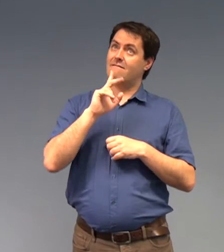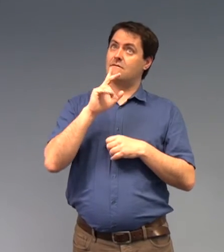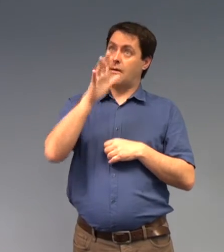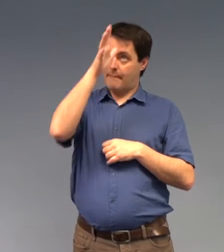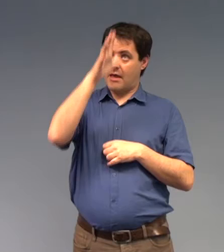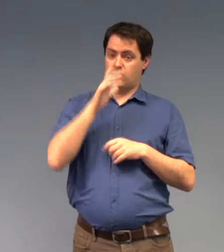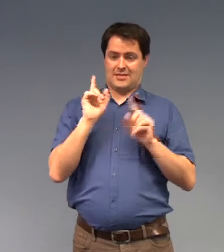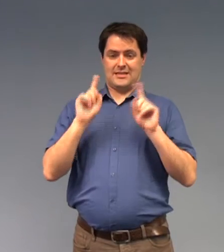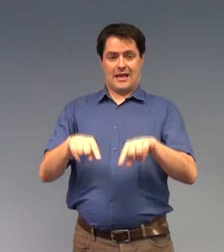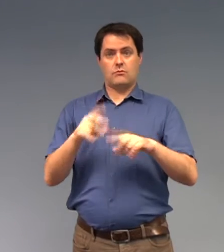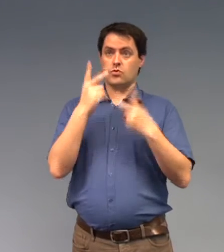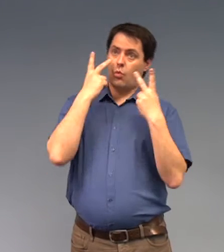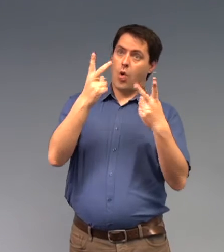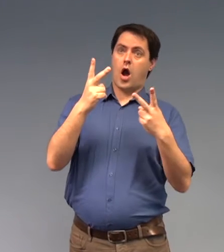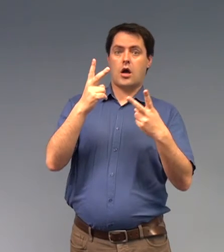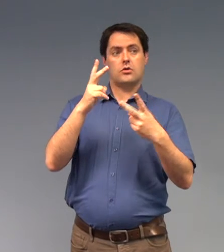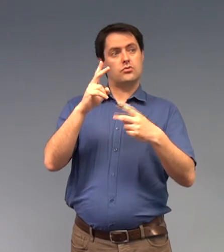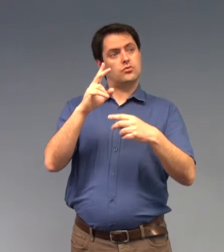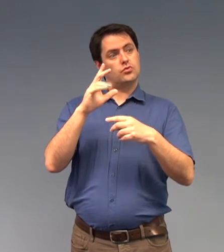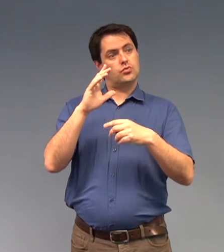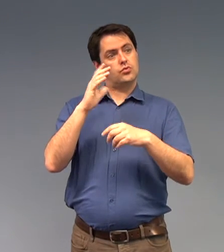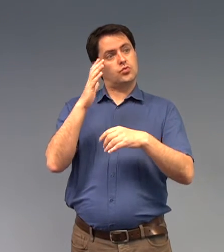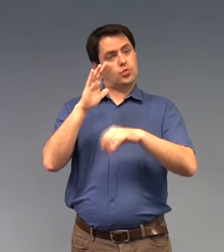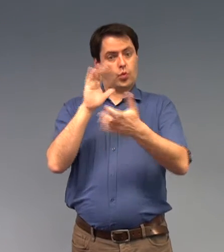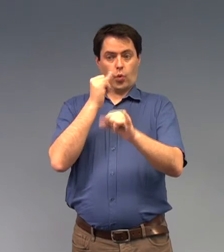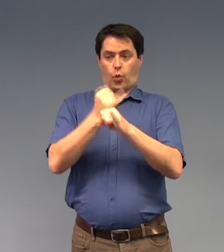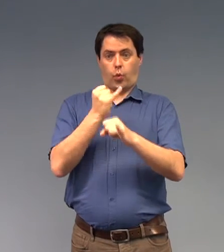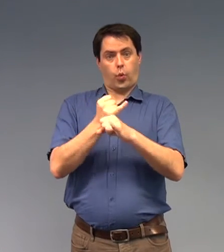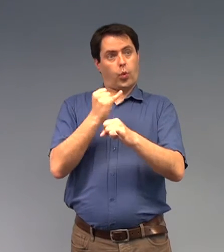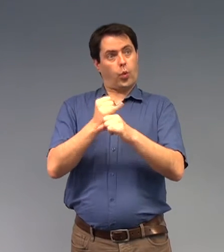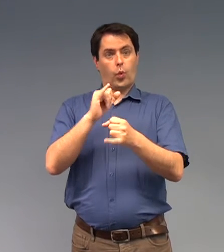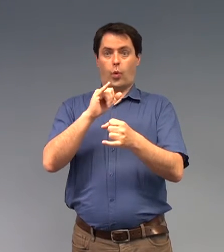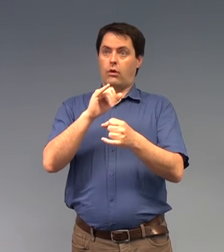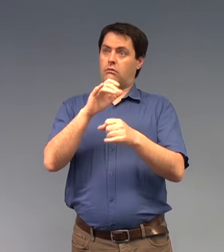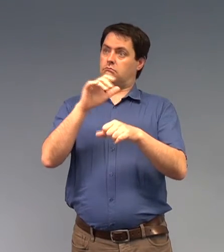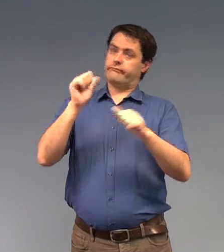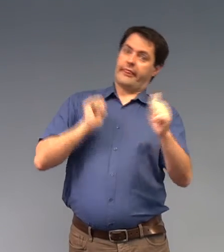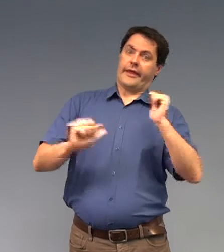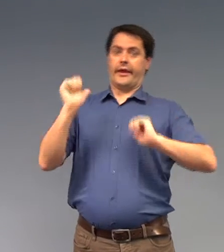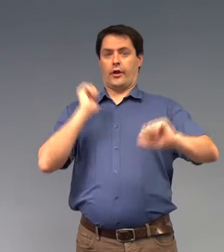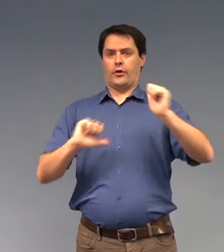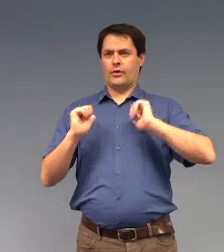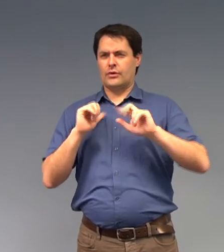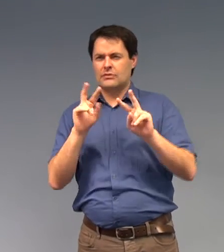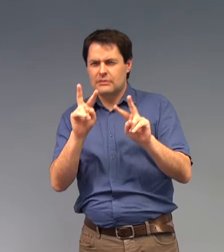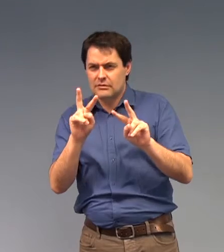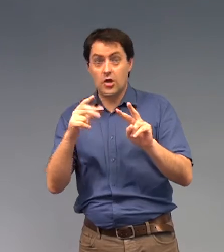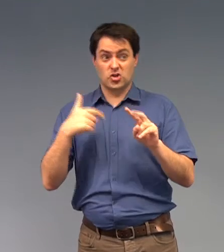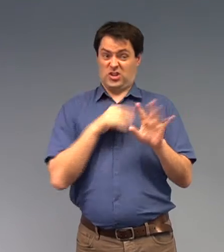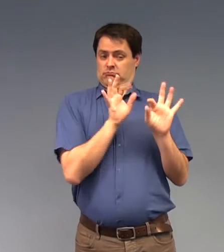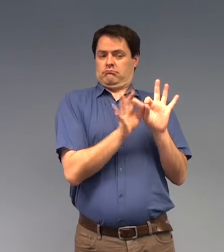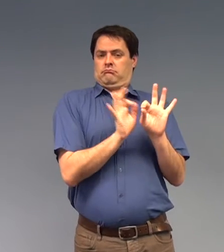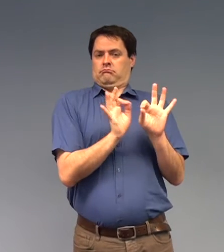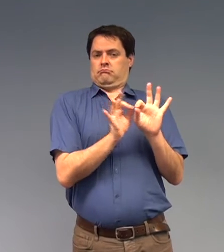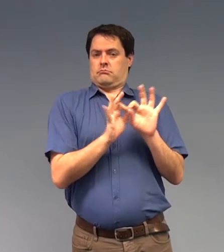If they didn't understand the teacher, she supported her friends. Also, when Deaf people came to watch the school theatre production,